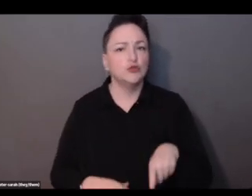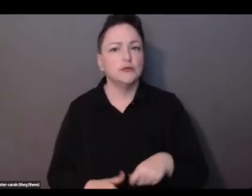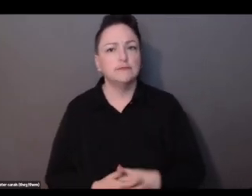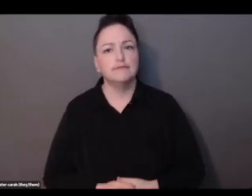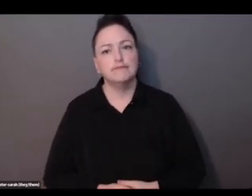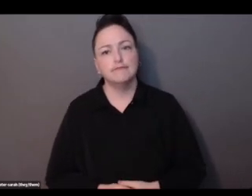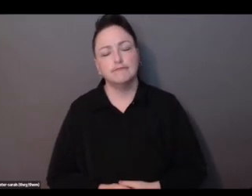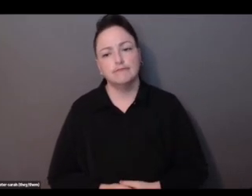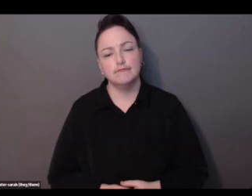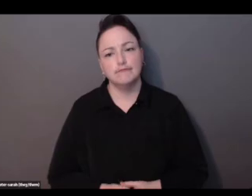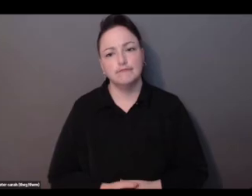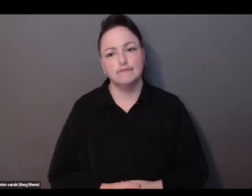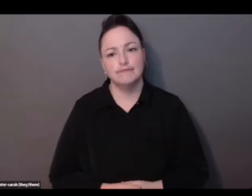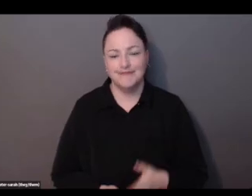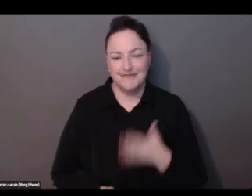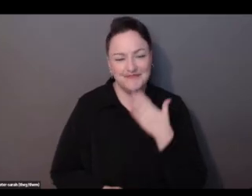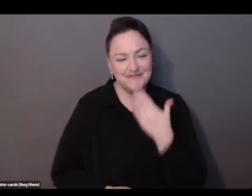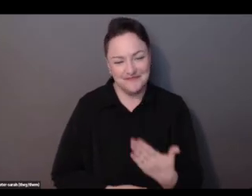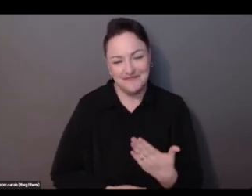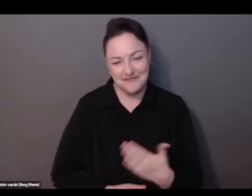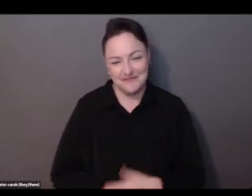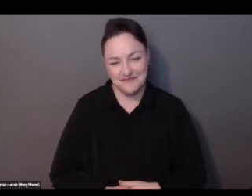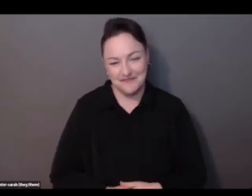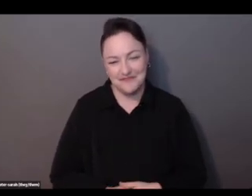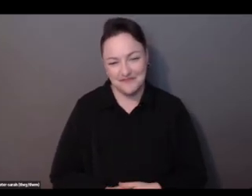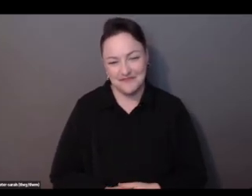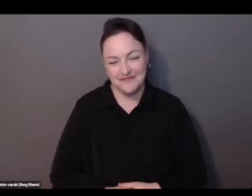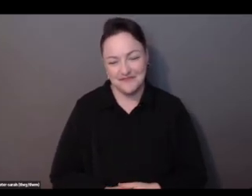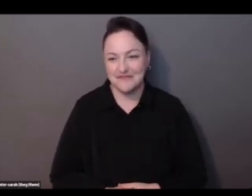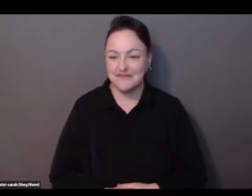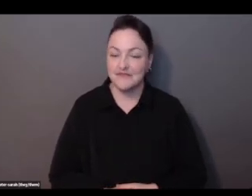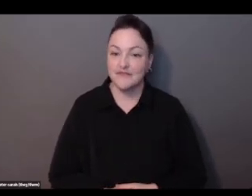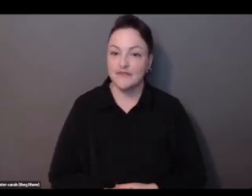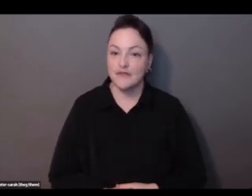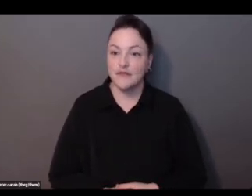Thank you so much. Just saw another question